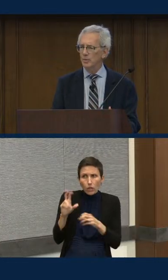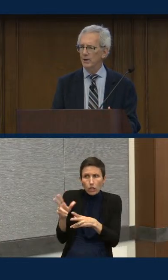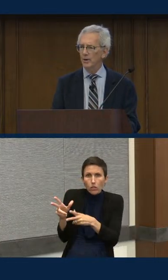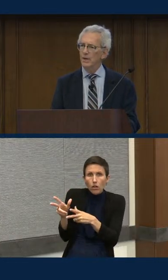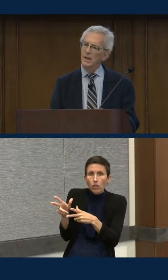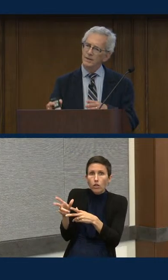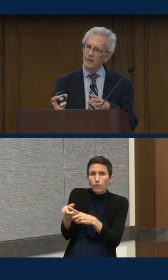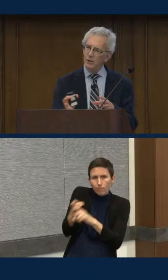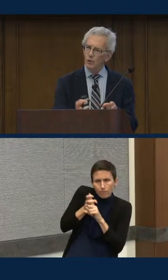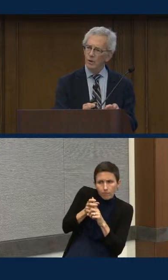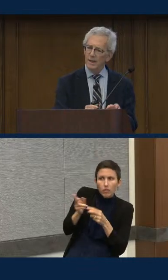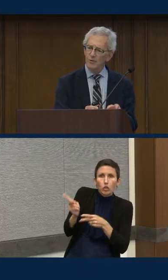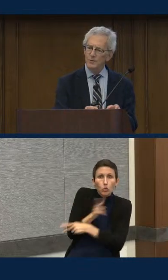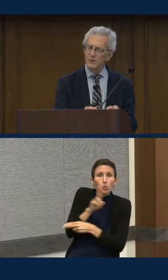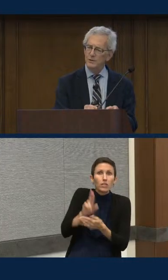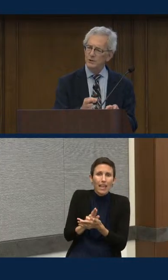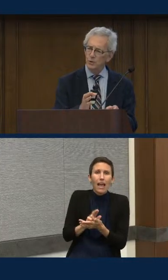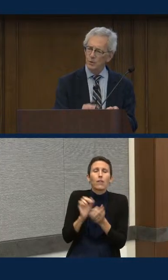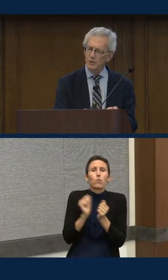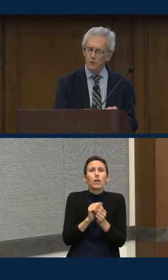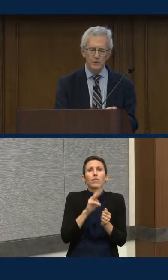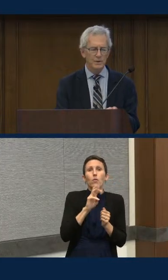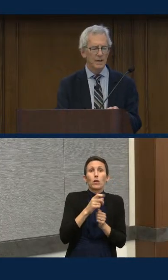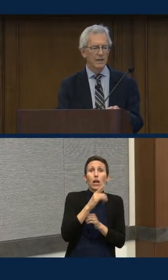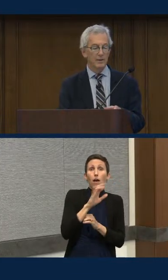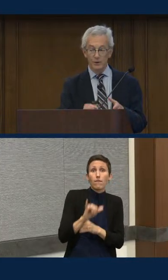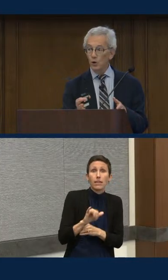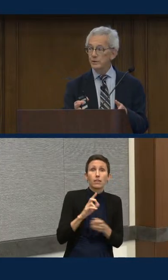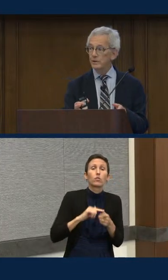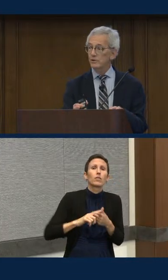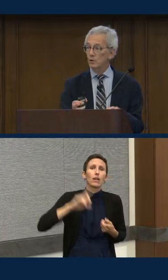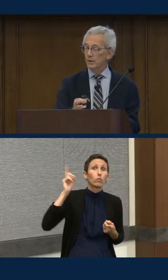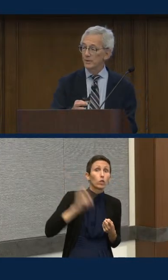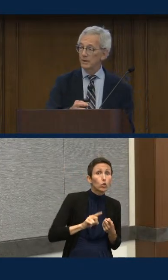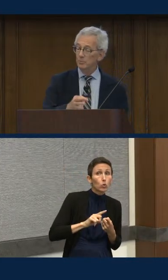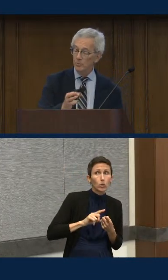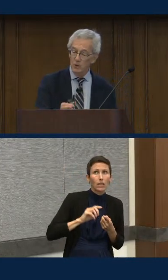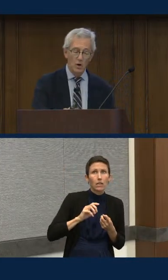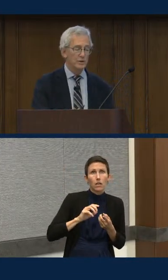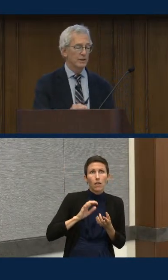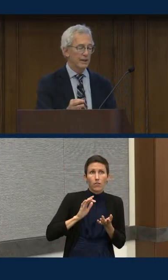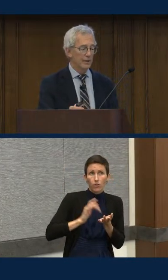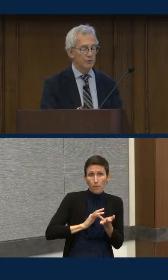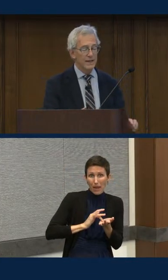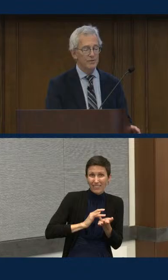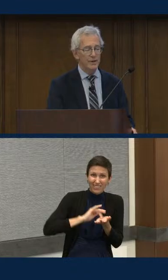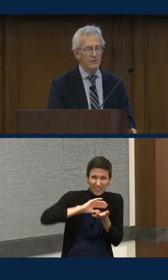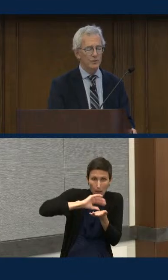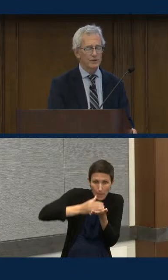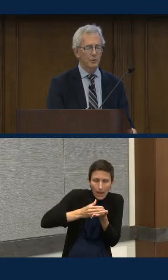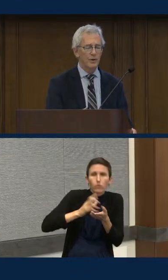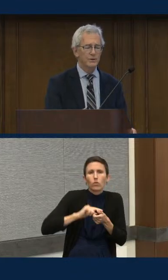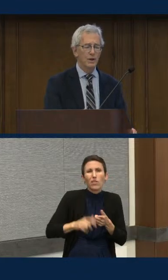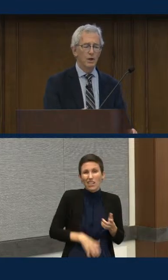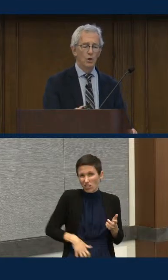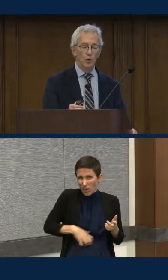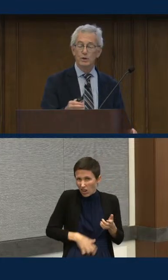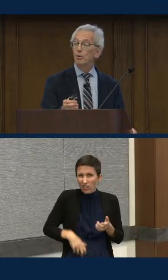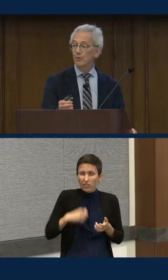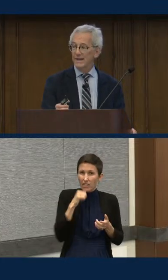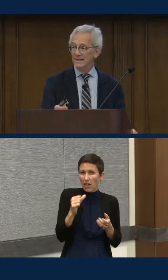to make GLP1 drugs better to